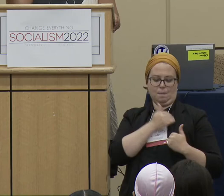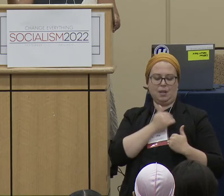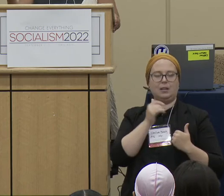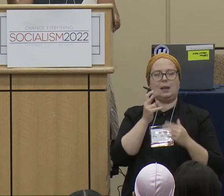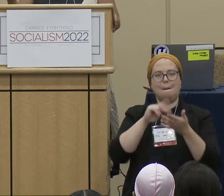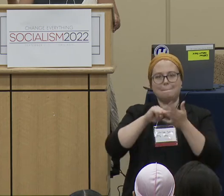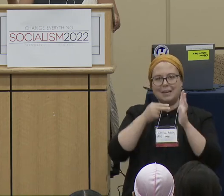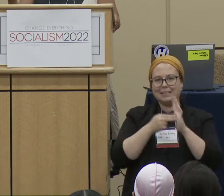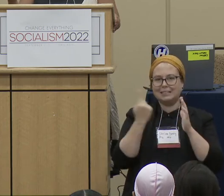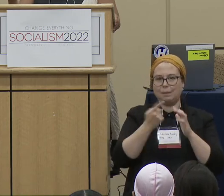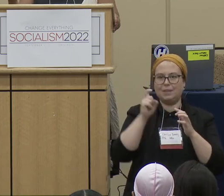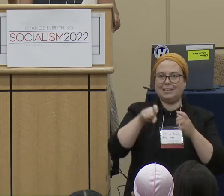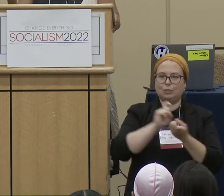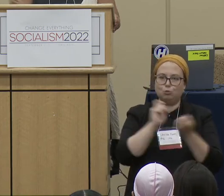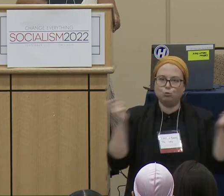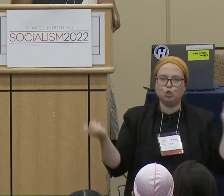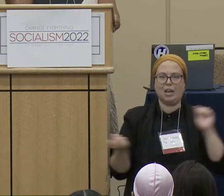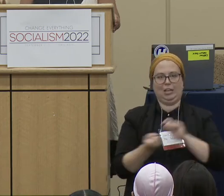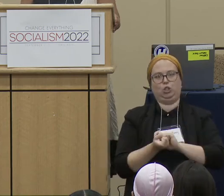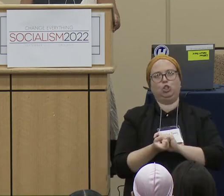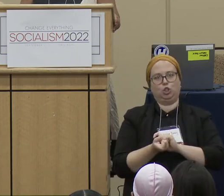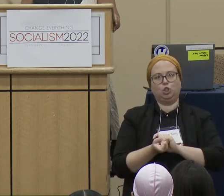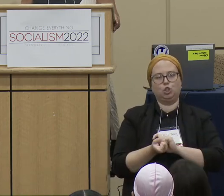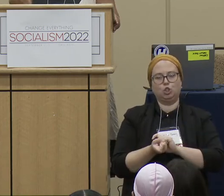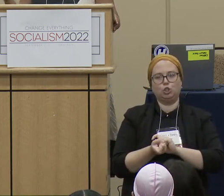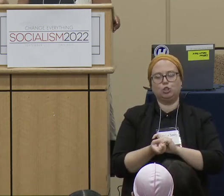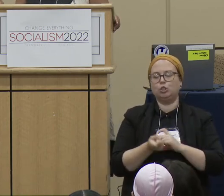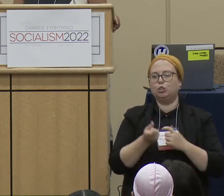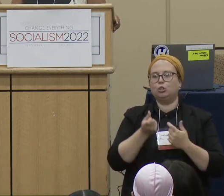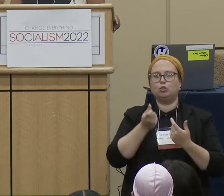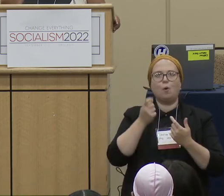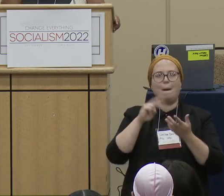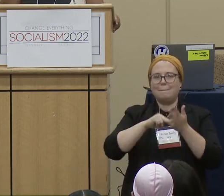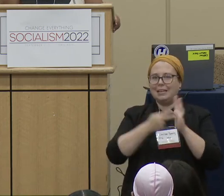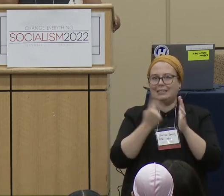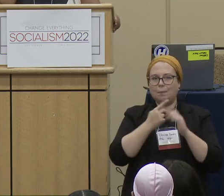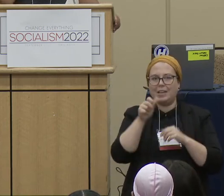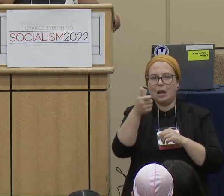accountability builds in, something needs to change. And if it doesn't, something else needs to happen. So, it's not